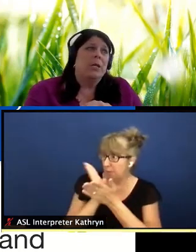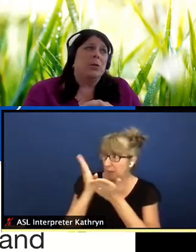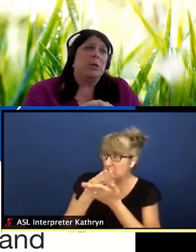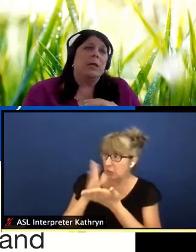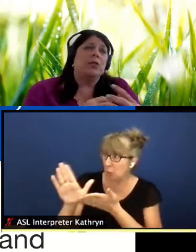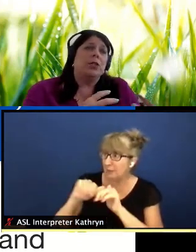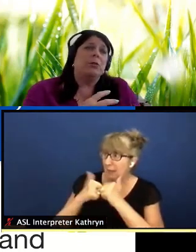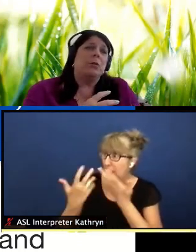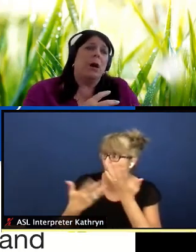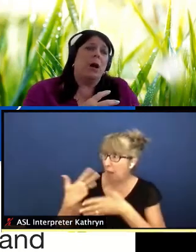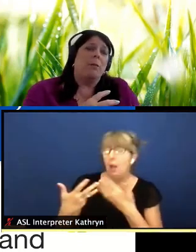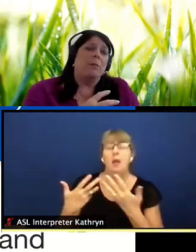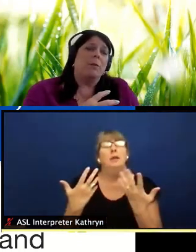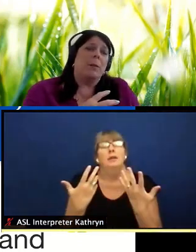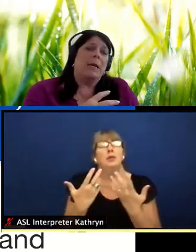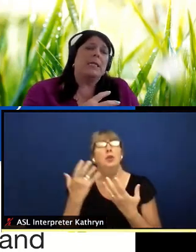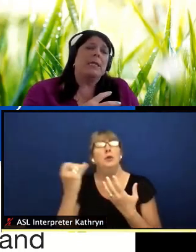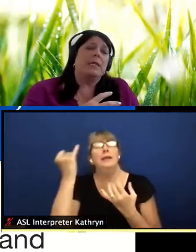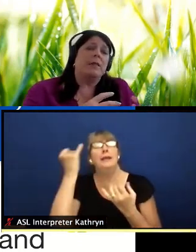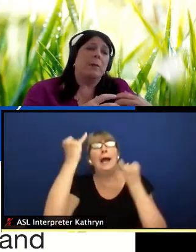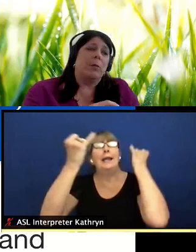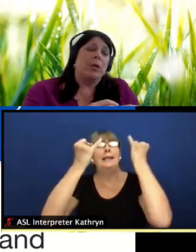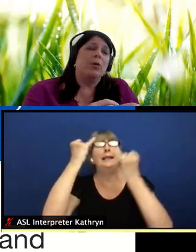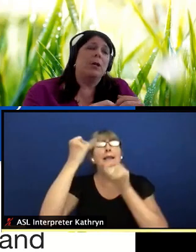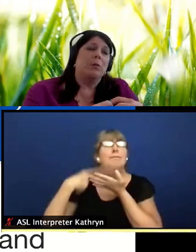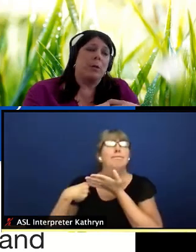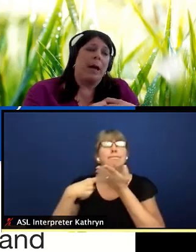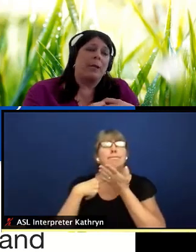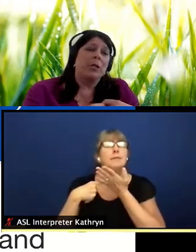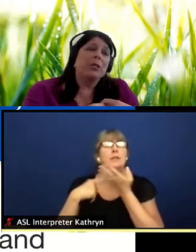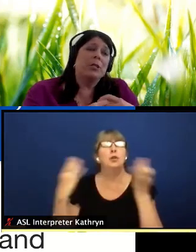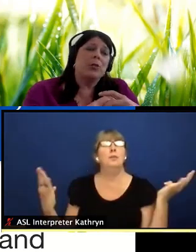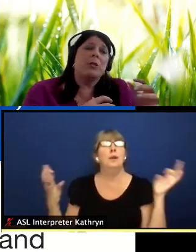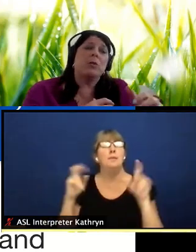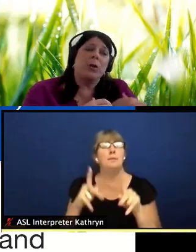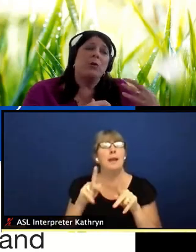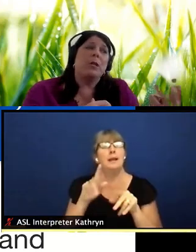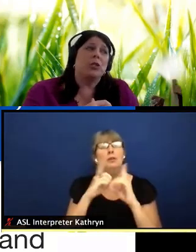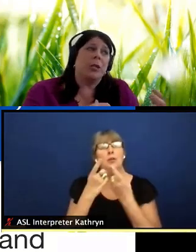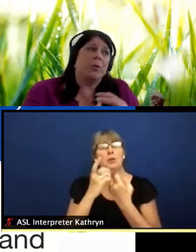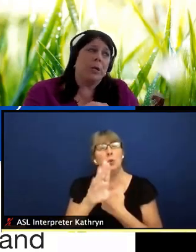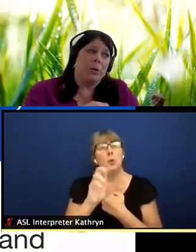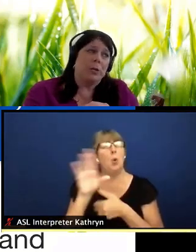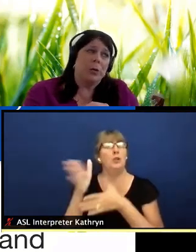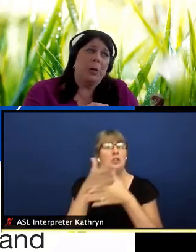So it gives you some ideas and what you can bring back to your district, or you can share what you're doing.